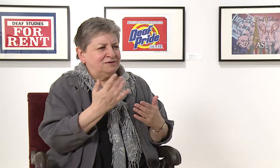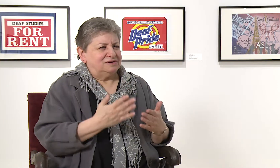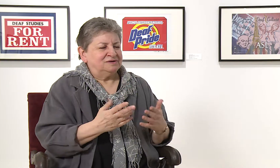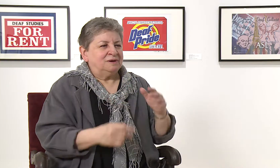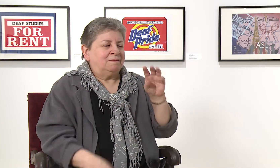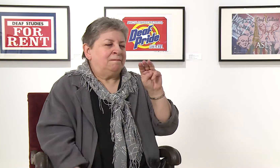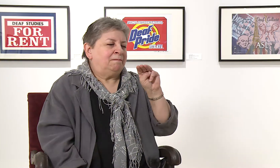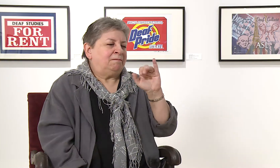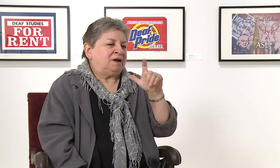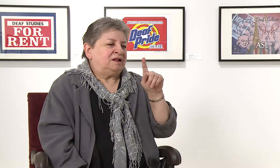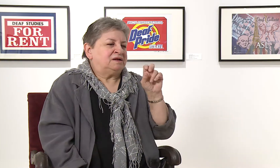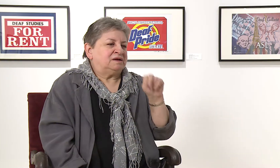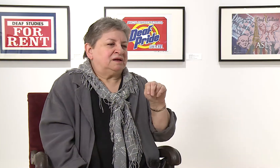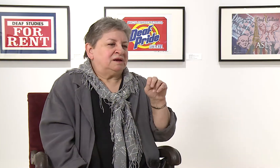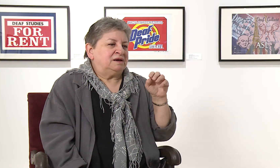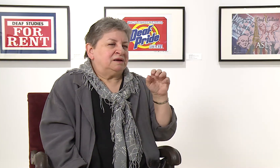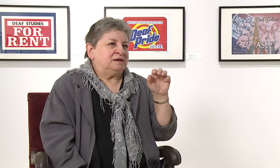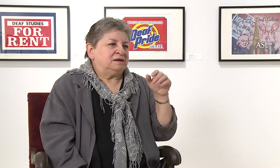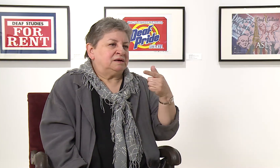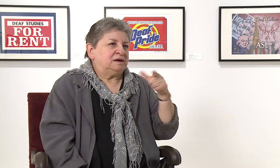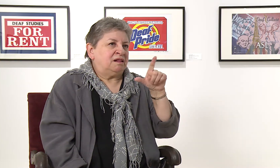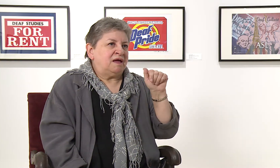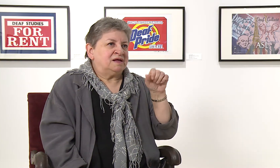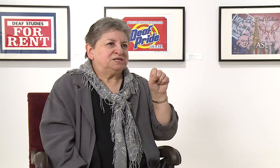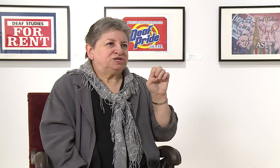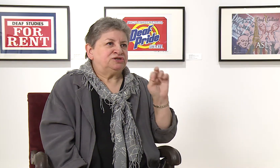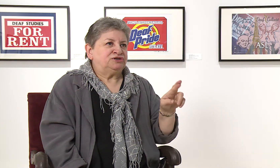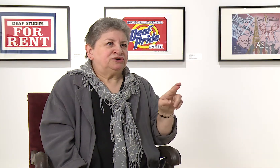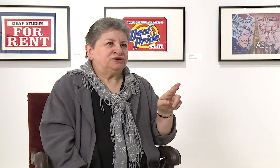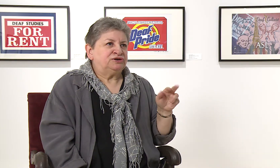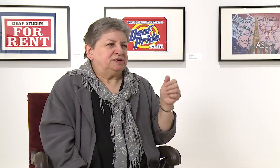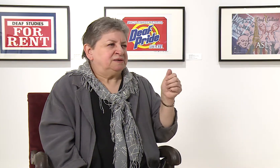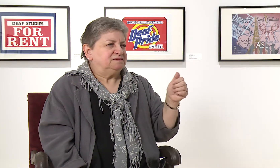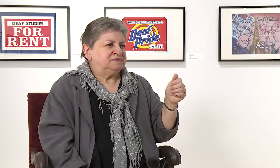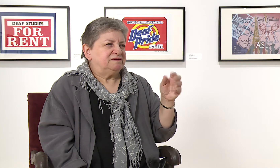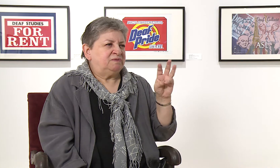I remember seeing the work of an artist Milton Glaser.